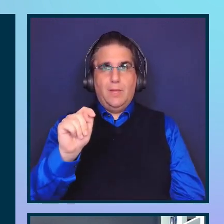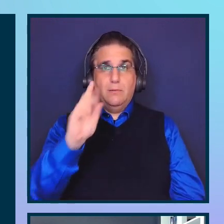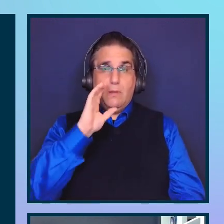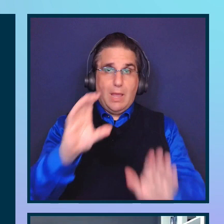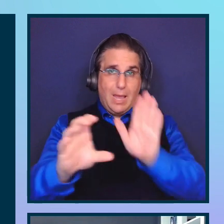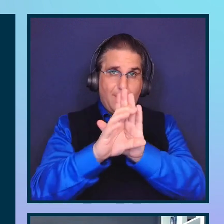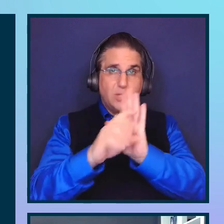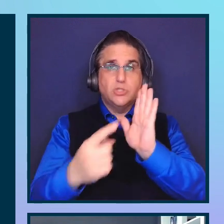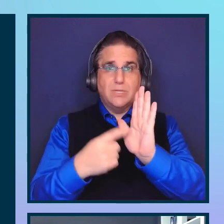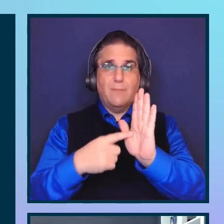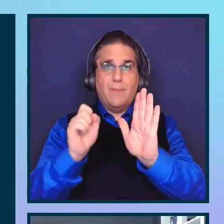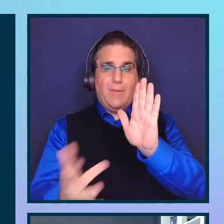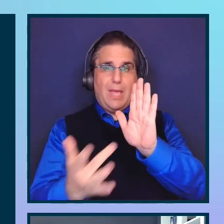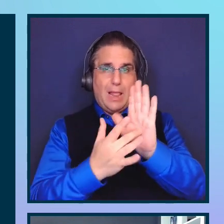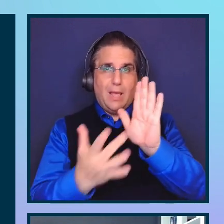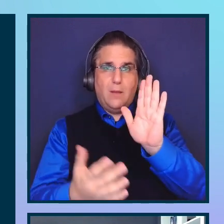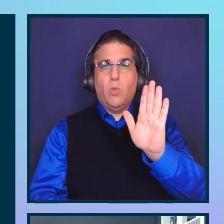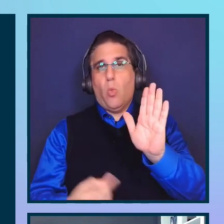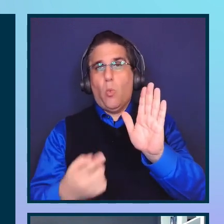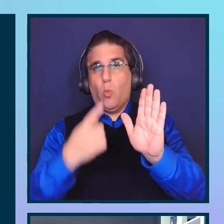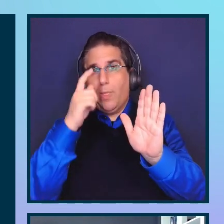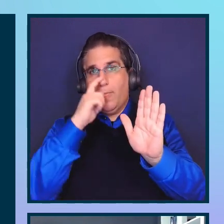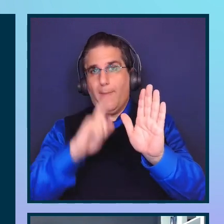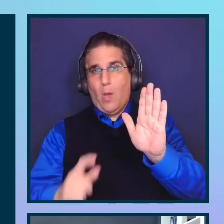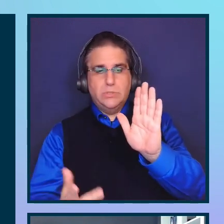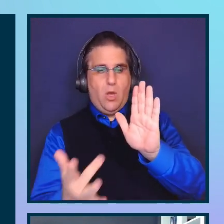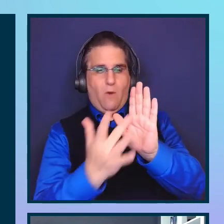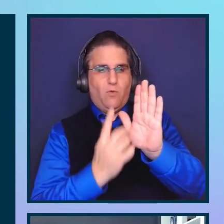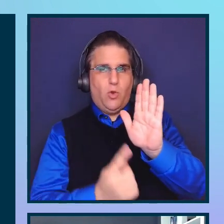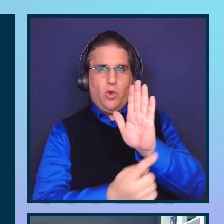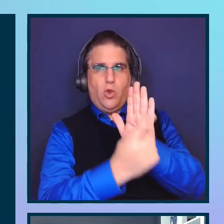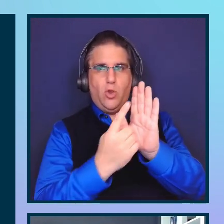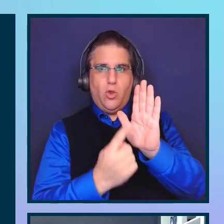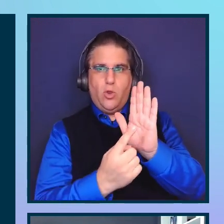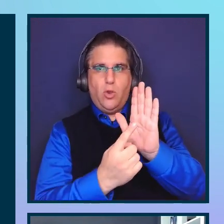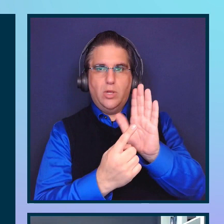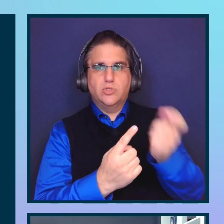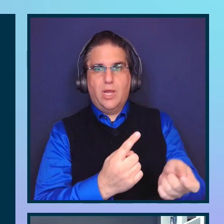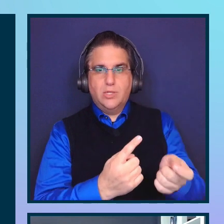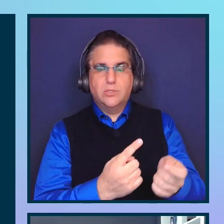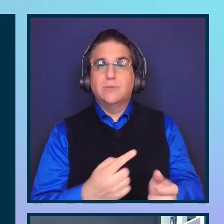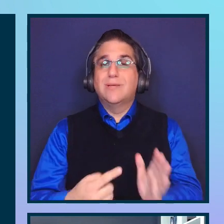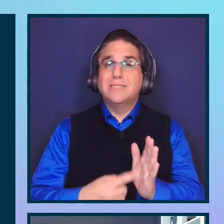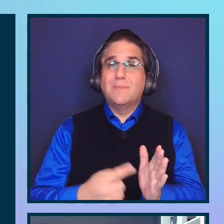An image can be hovered with your mouse. So typically some websites like to, when you hover with your mouse, it flips the image.